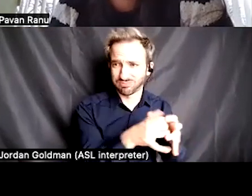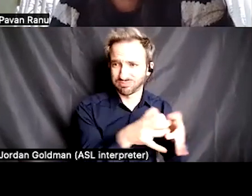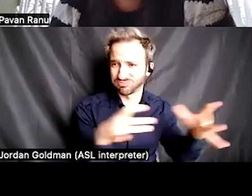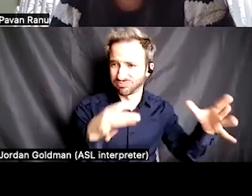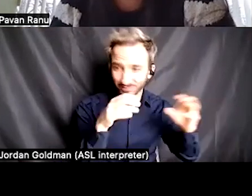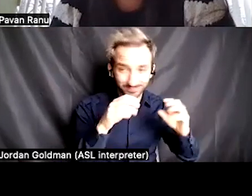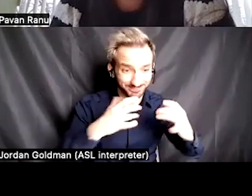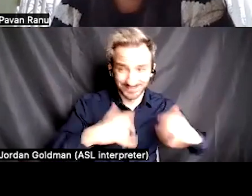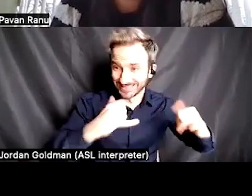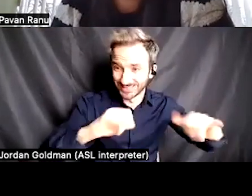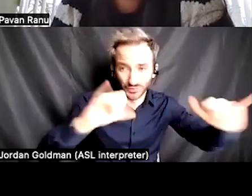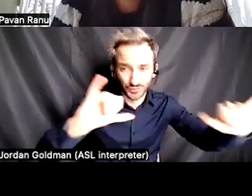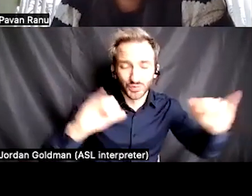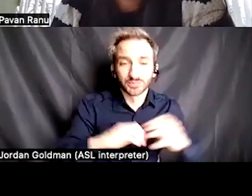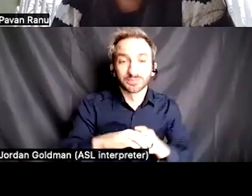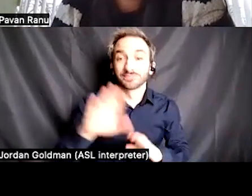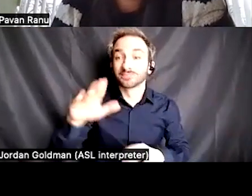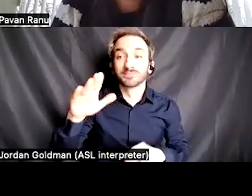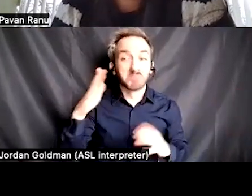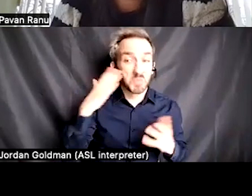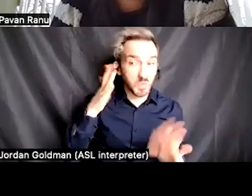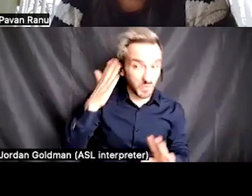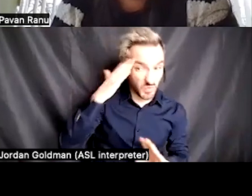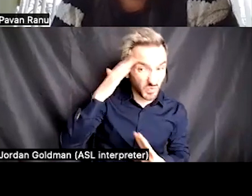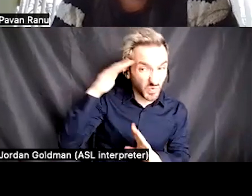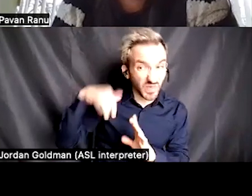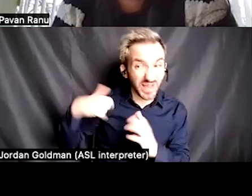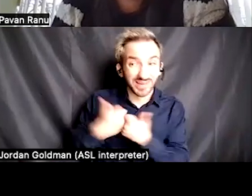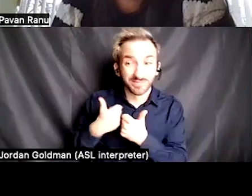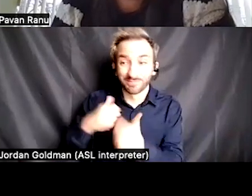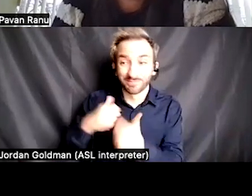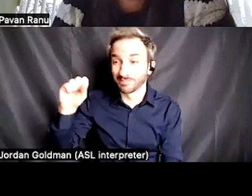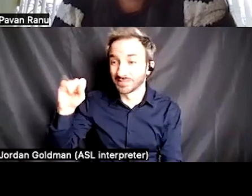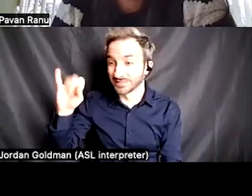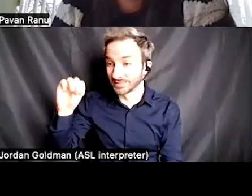is familiar with "The Sims," that whether you're playing it on a PC or on PlayStation,